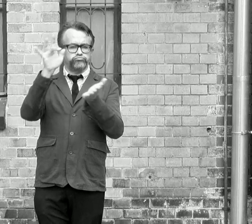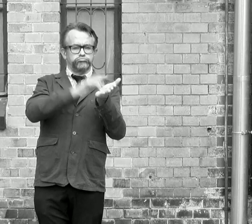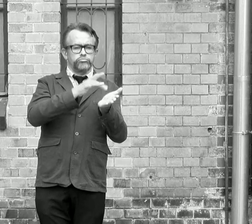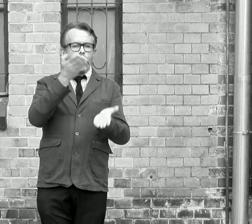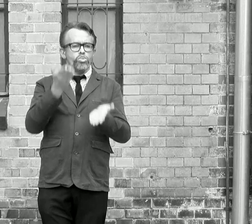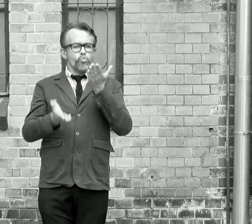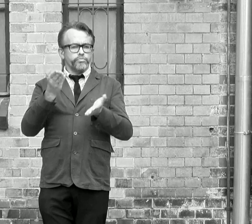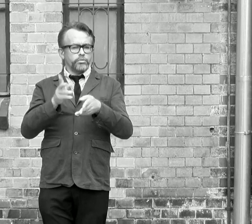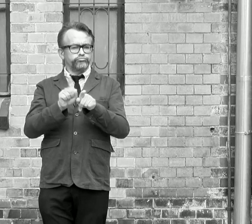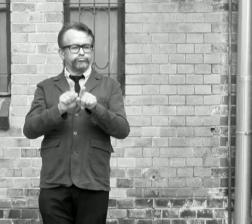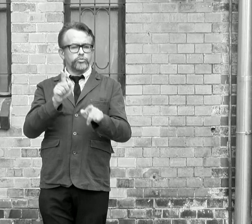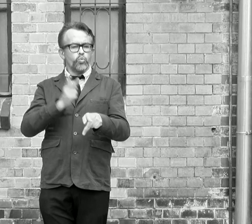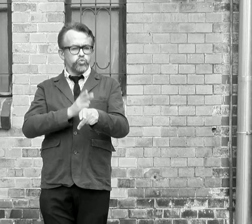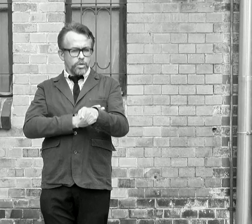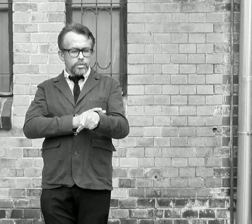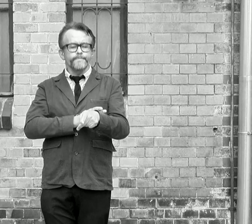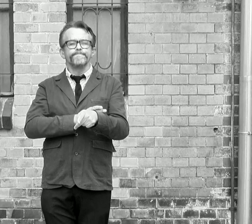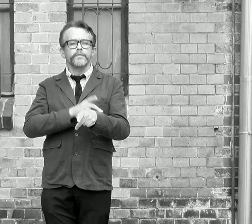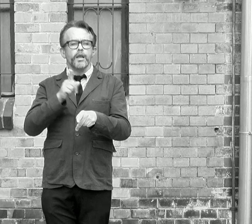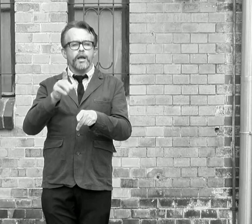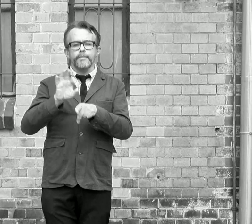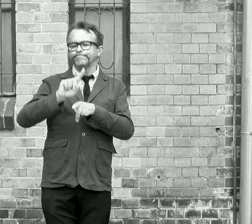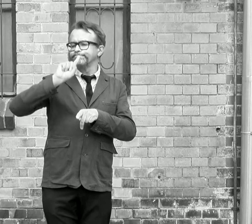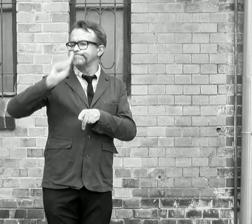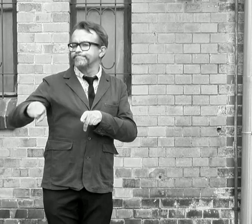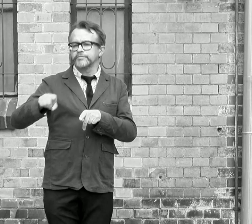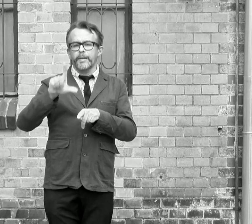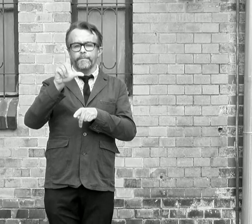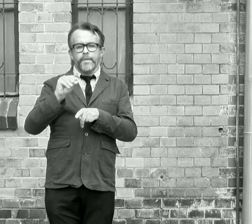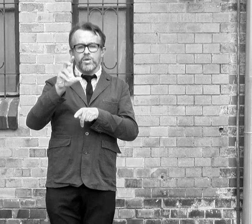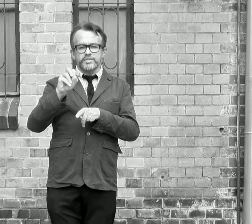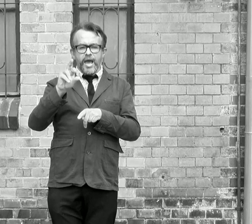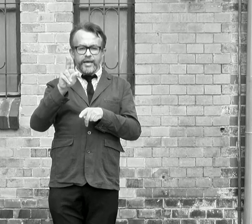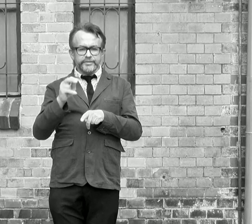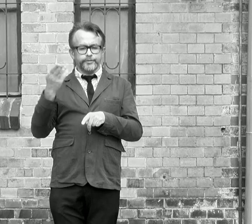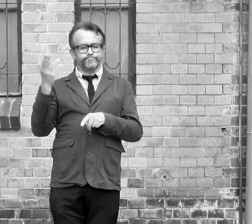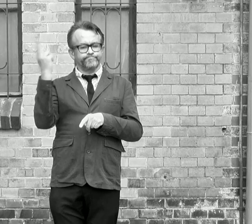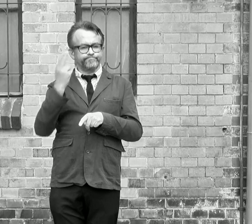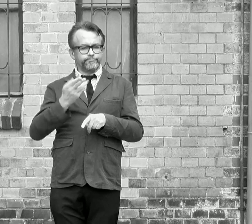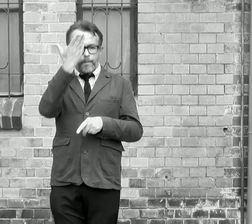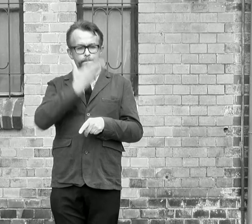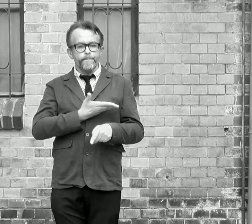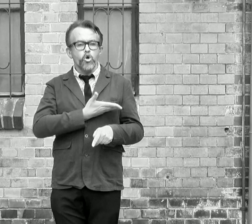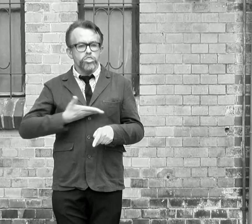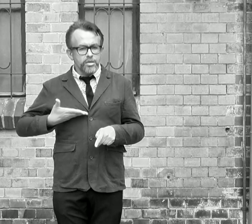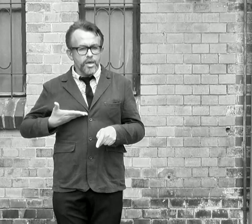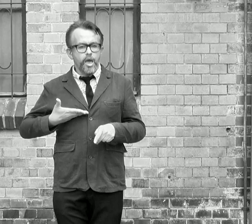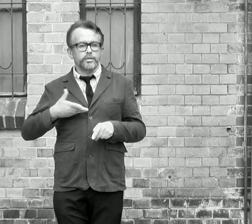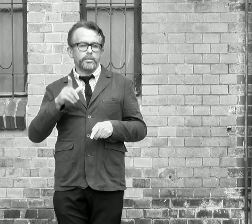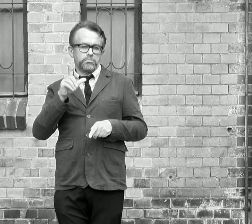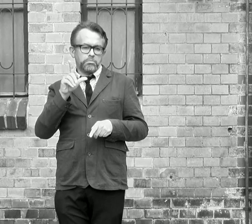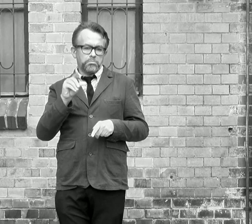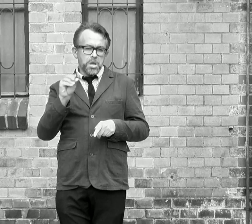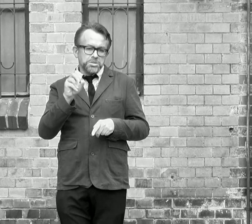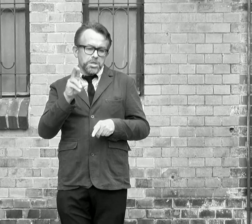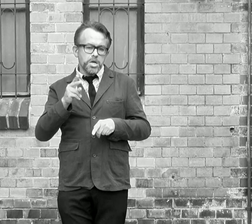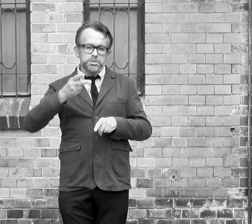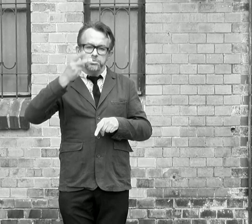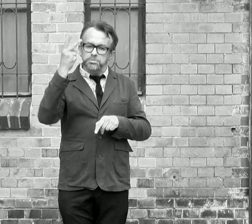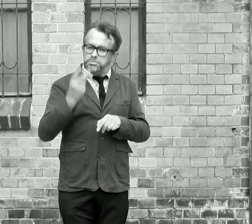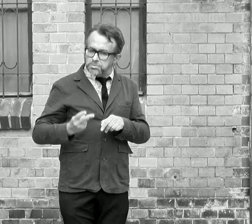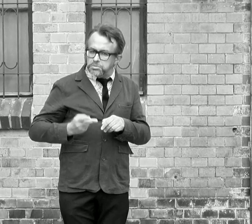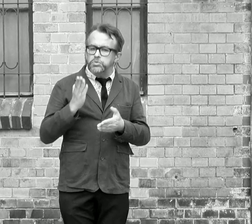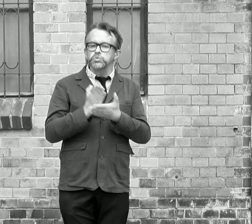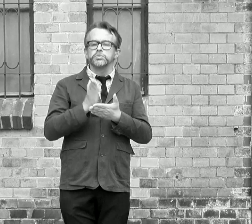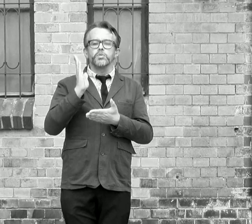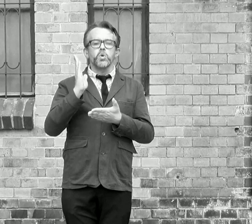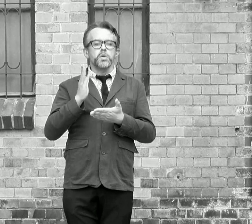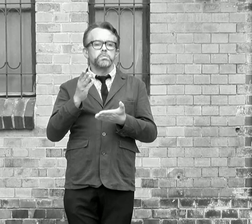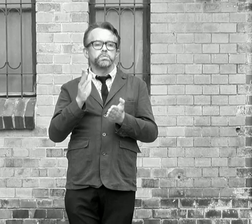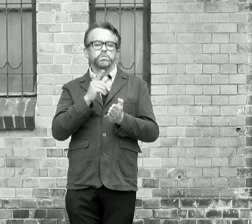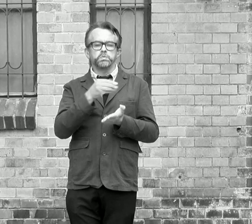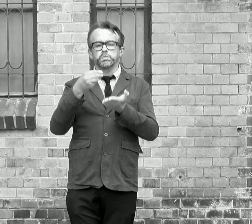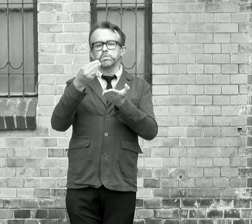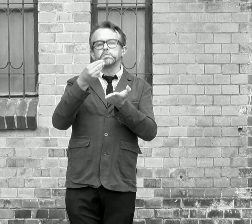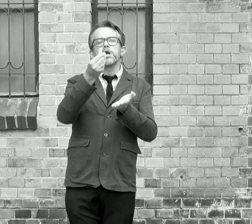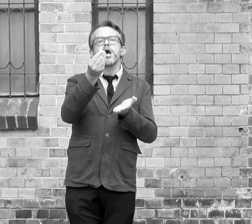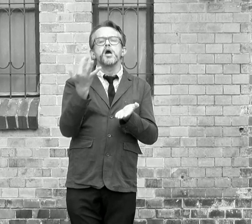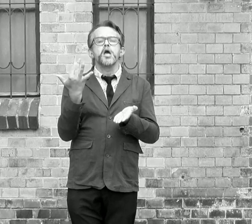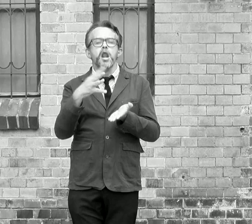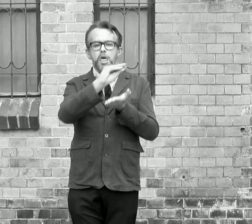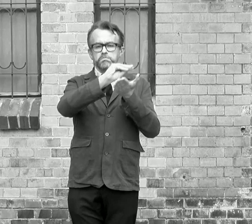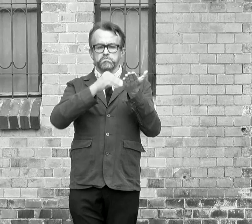The general's wife wanted profusely to reward the artist, and since he wanted to keep the modesty,